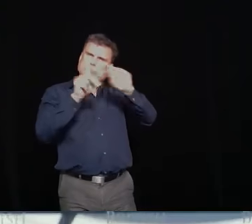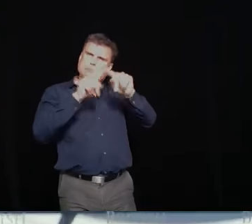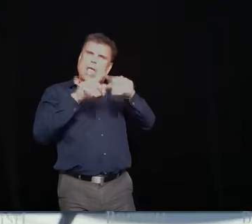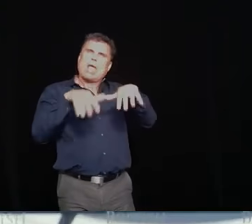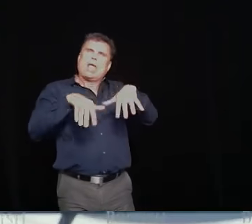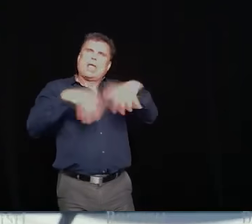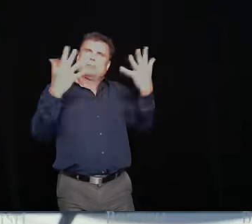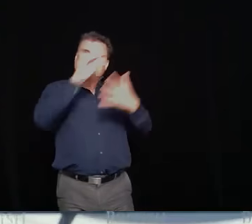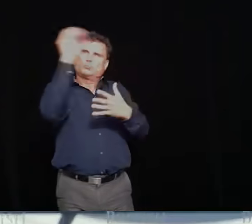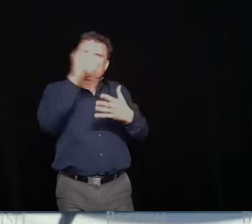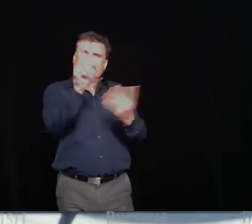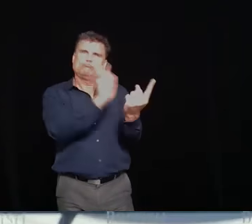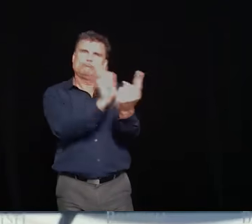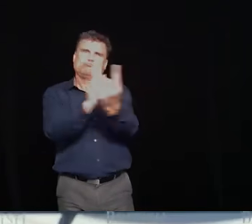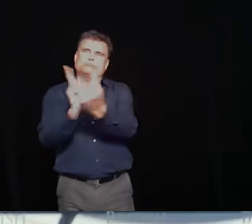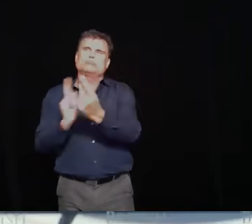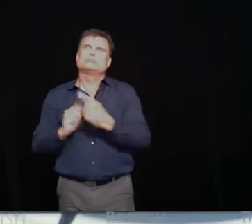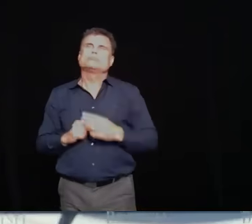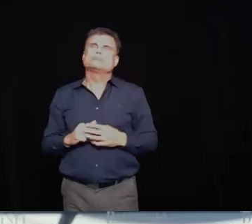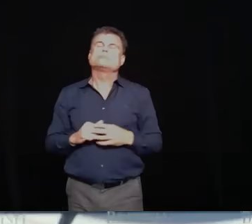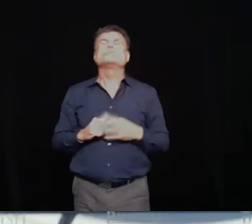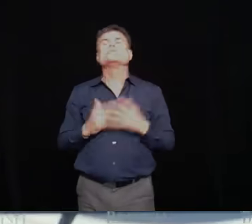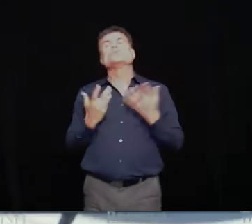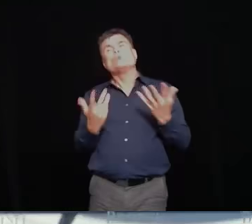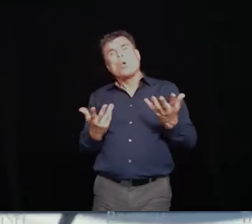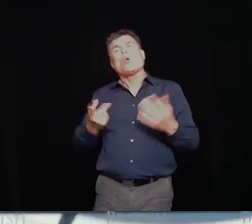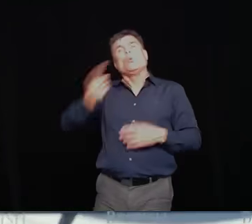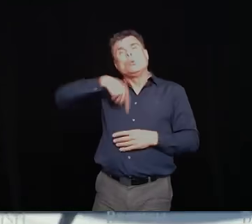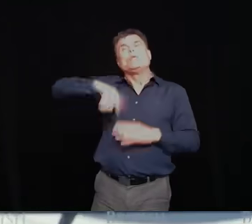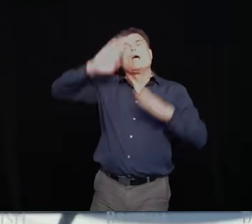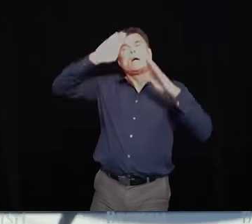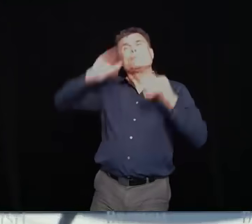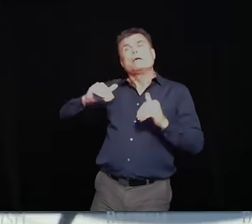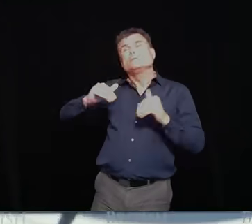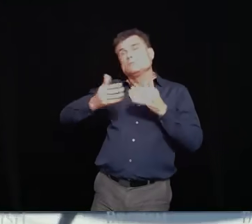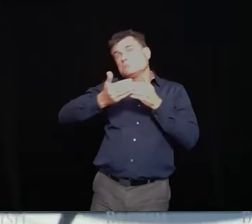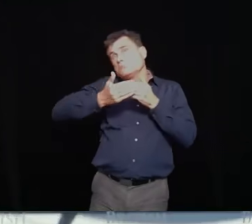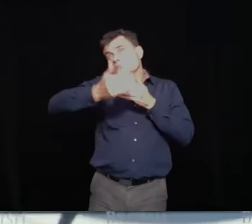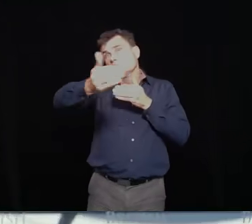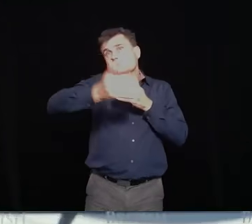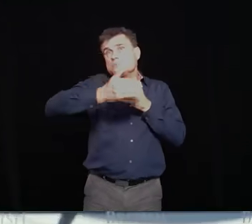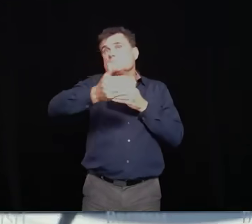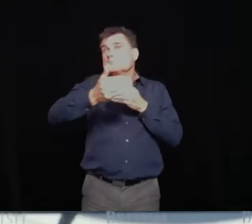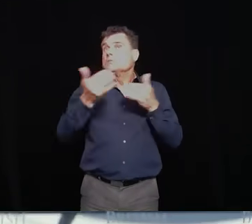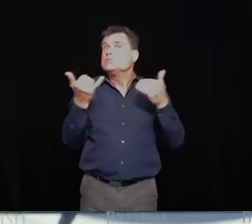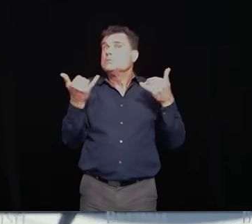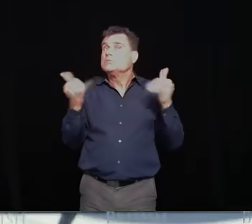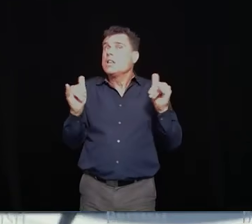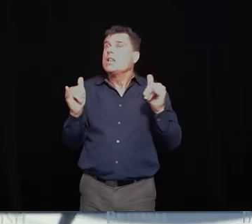Are we at a point that that demographic should be worried? Not really